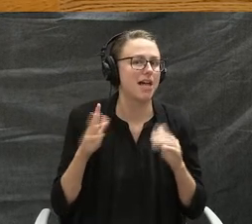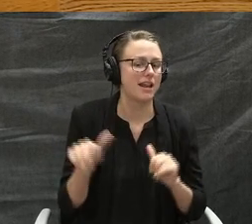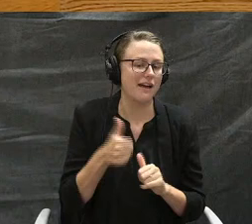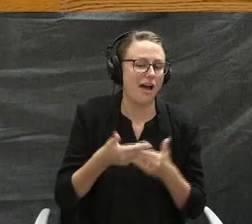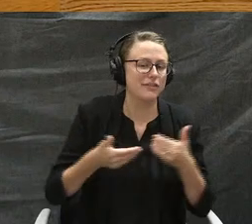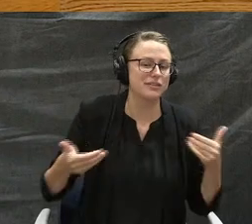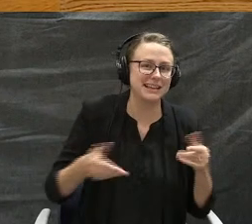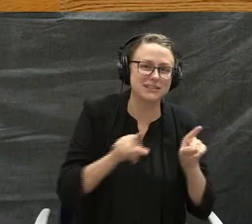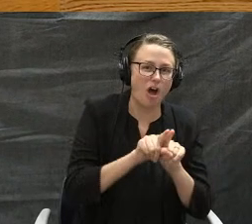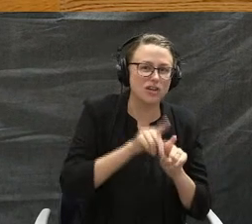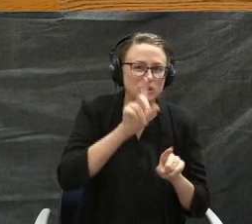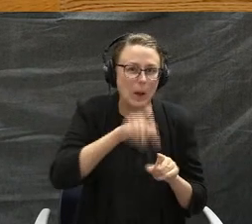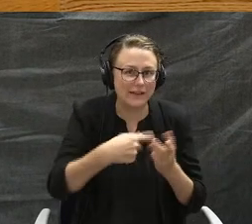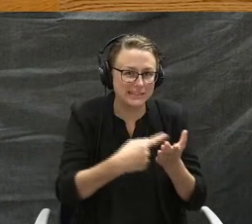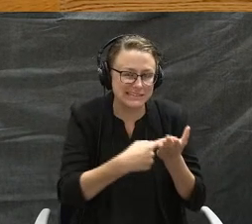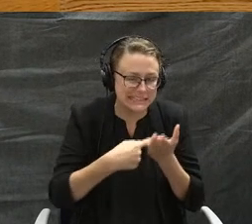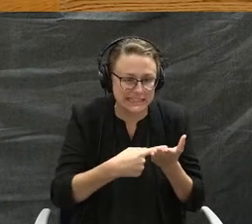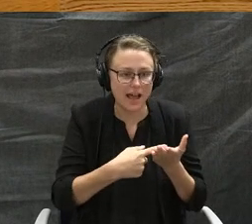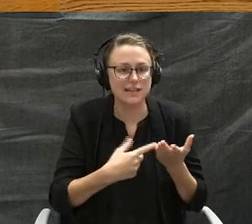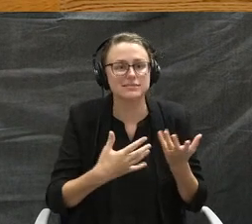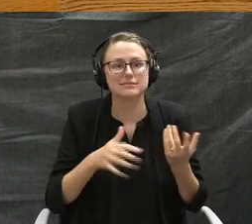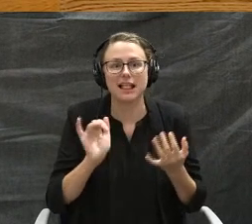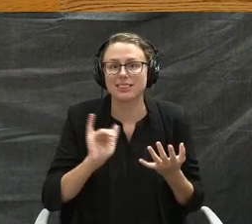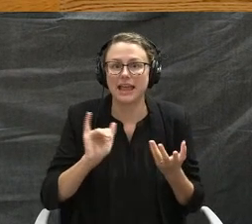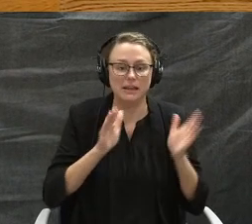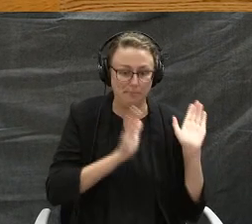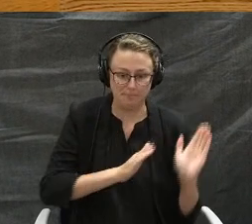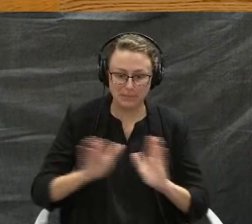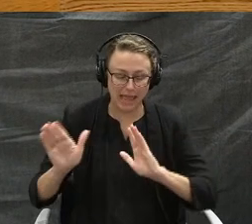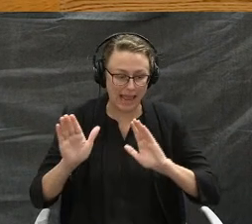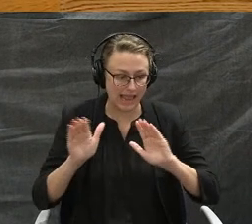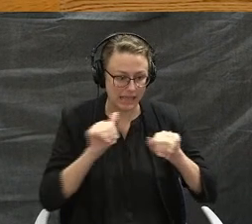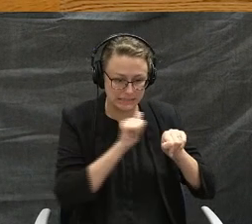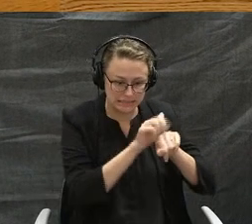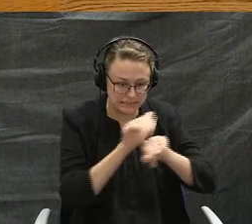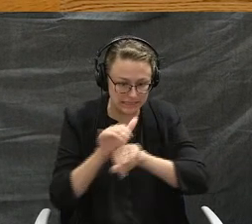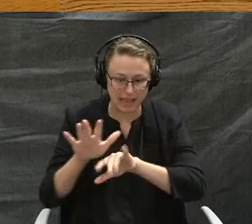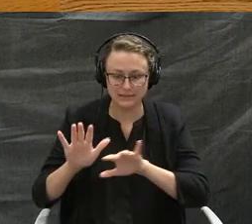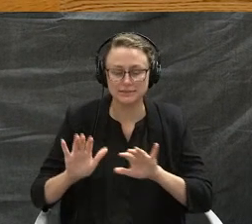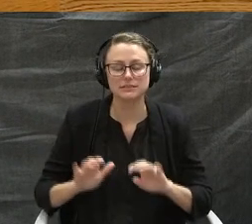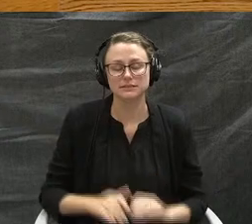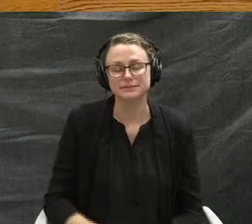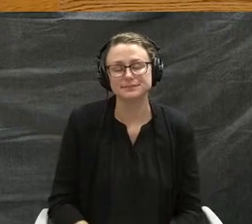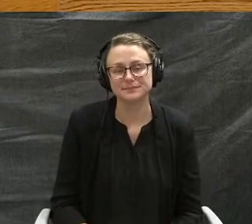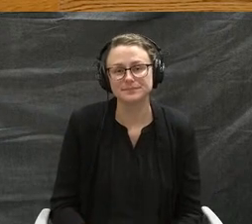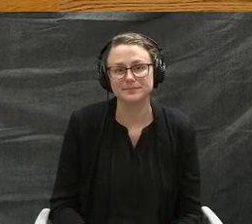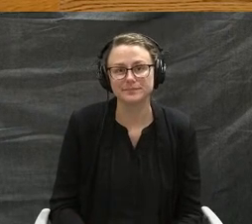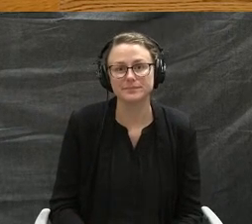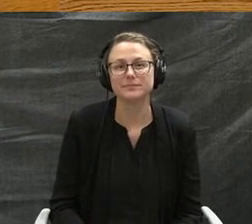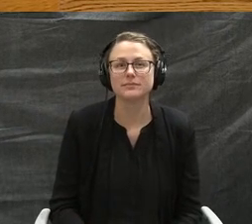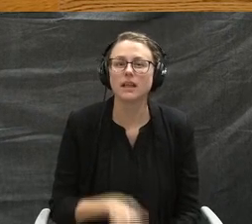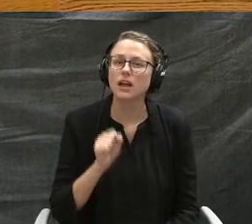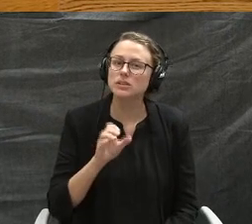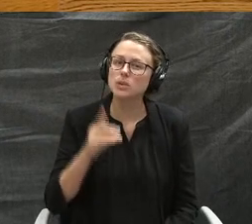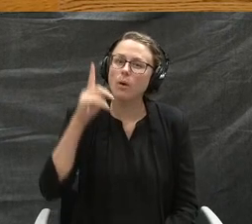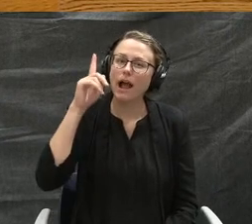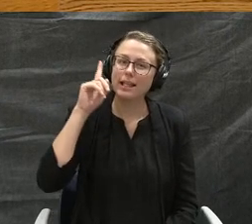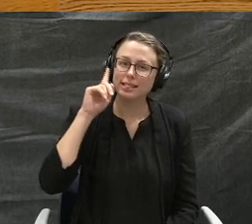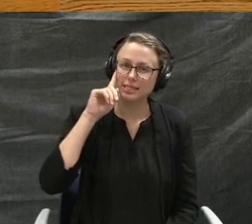done in the district, including getting these plans out people. So I think what will try to do is answer all the questions